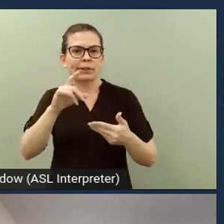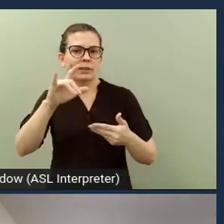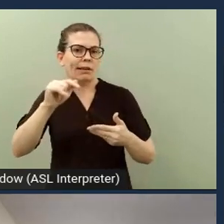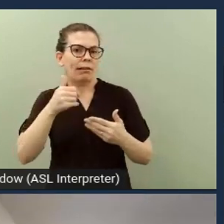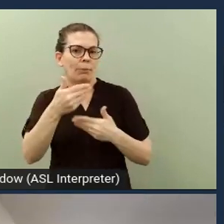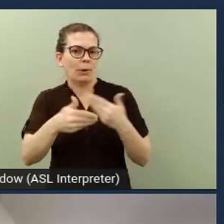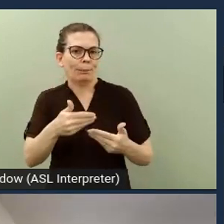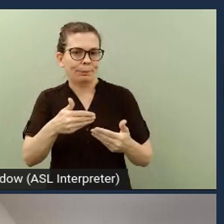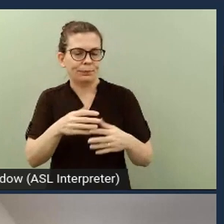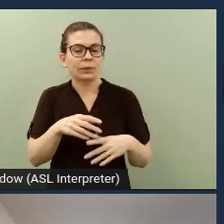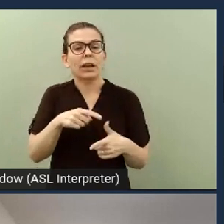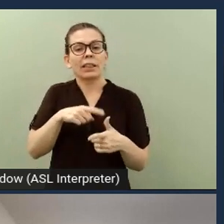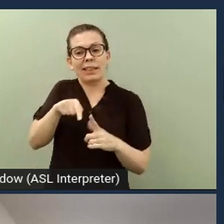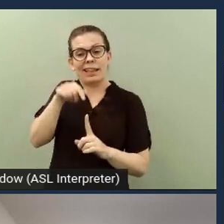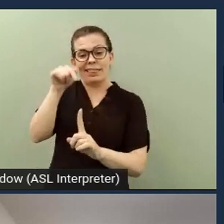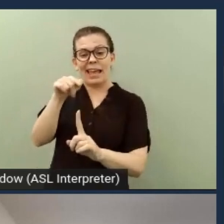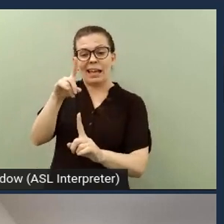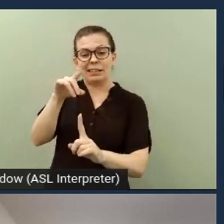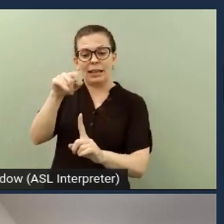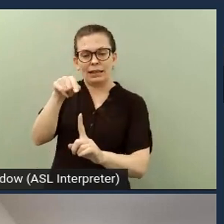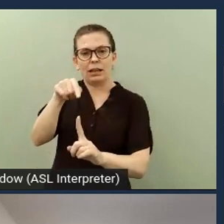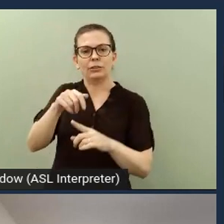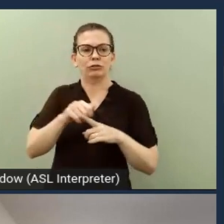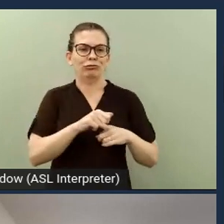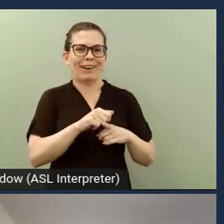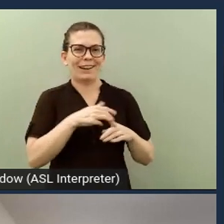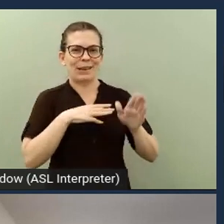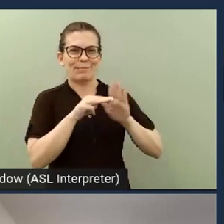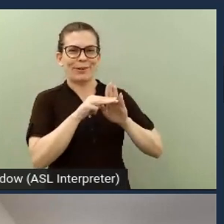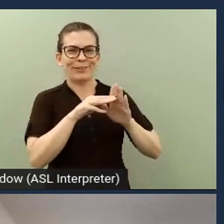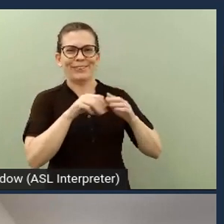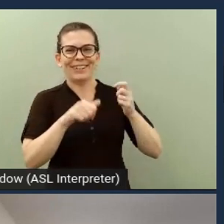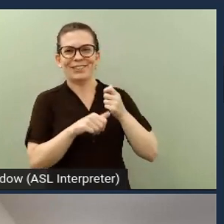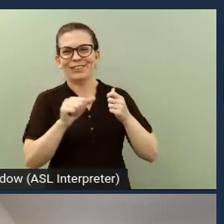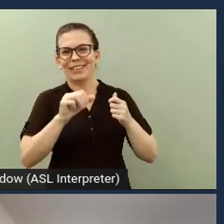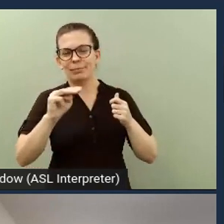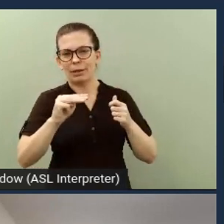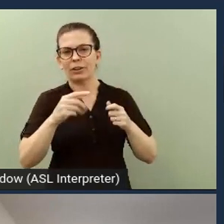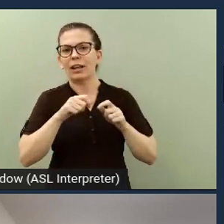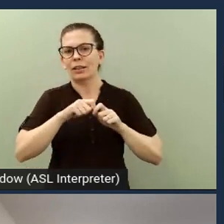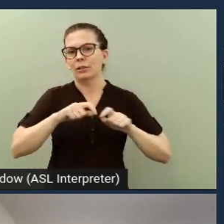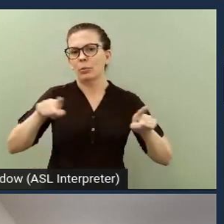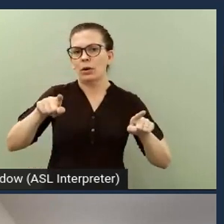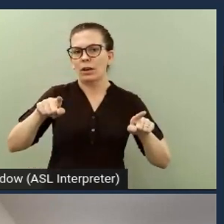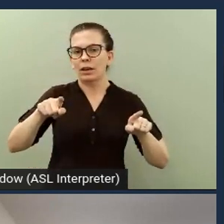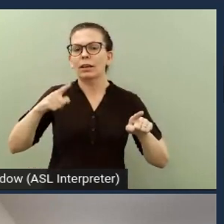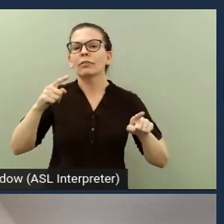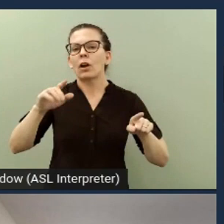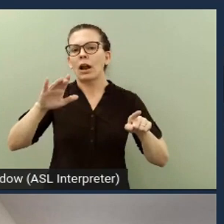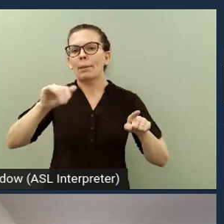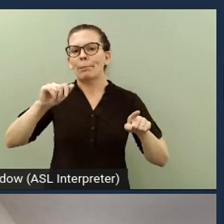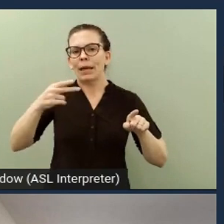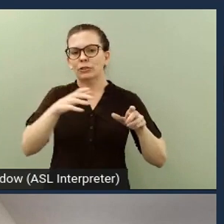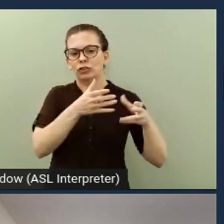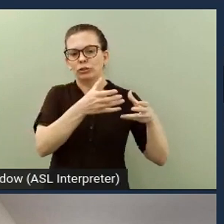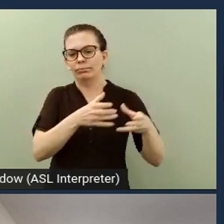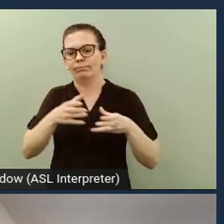and then using that data to train my model in SageMaker, and then to deploy that model for batch transformation or for batch inference,